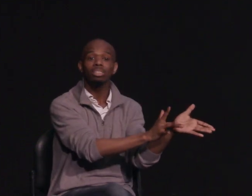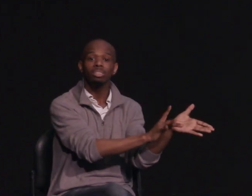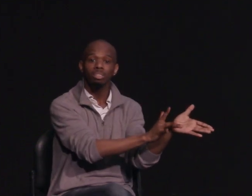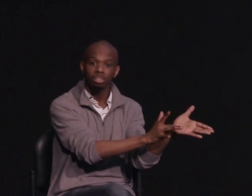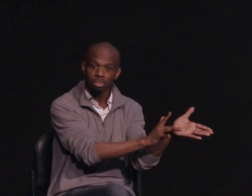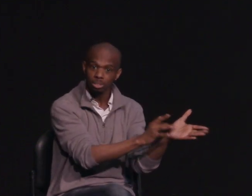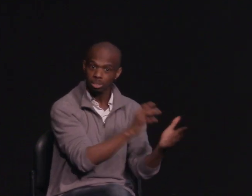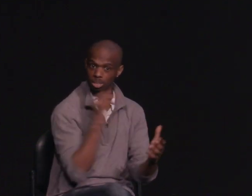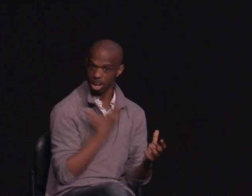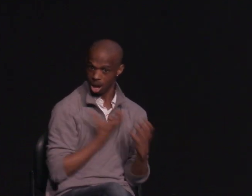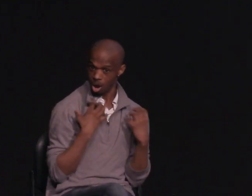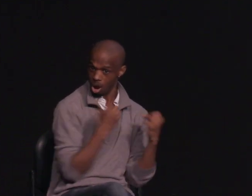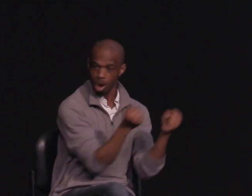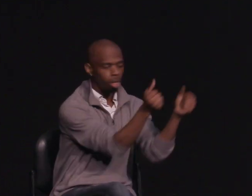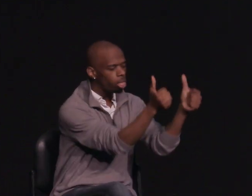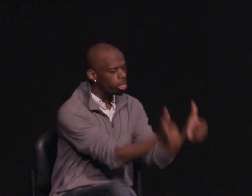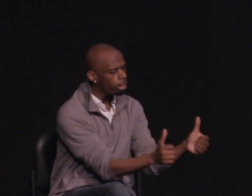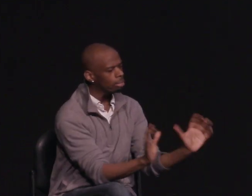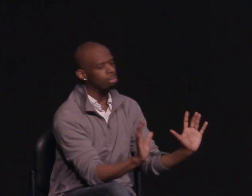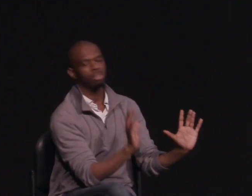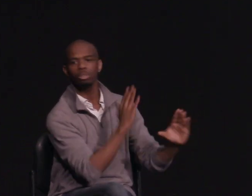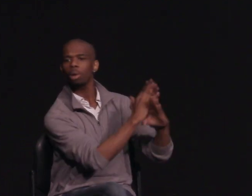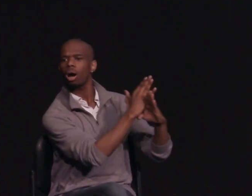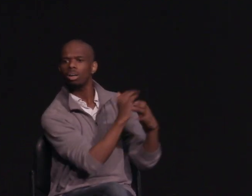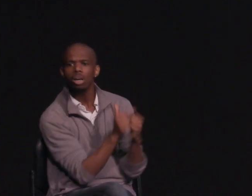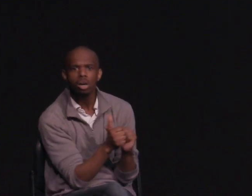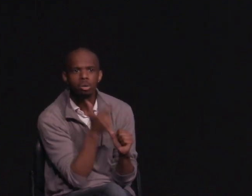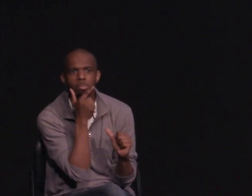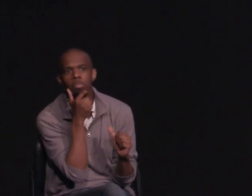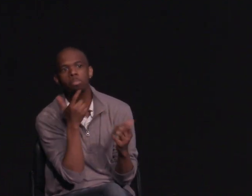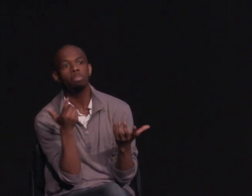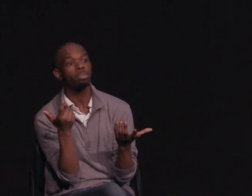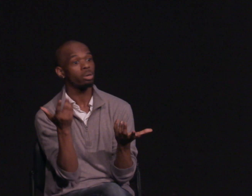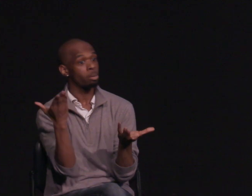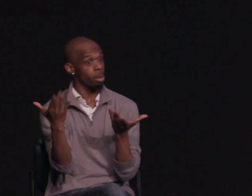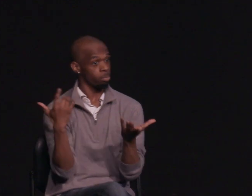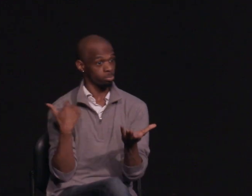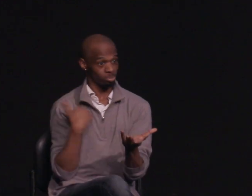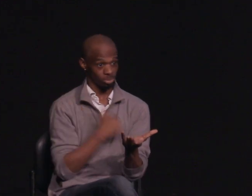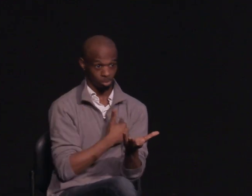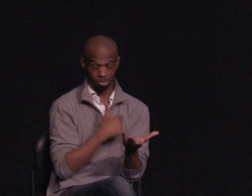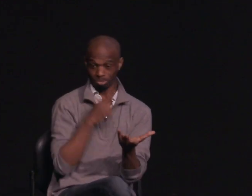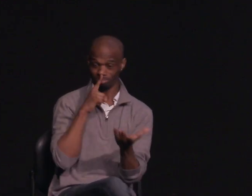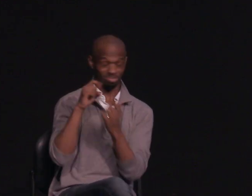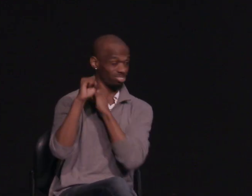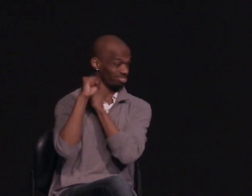diet-related illnesses? Feeding into the pharmaceutical industrial complex which we know